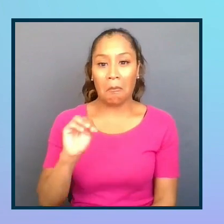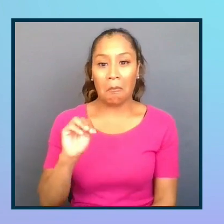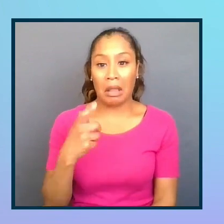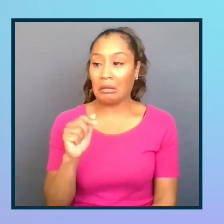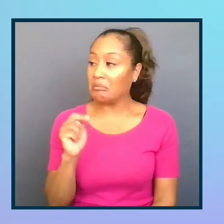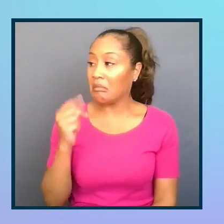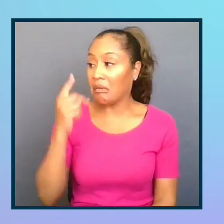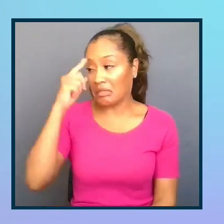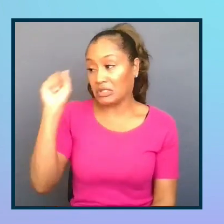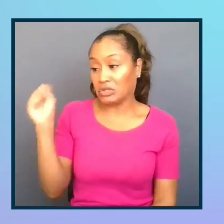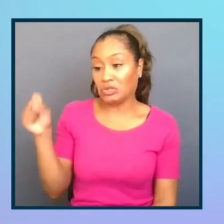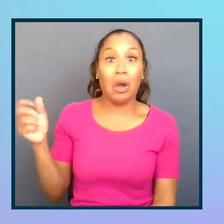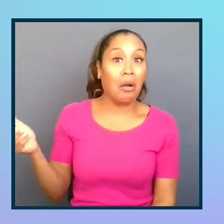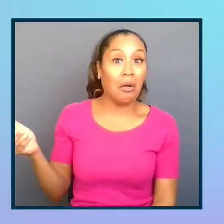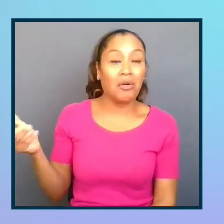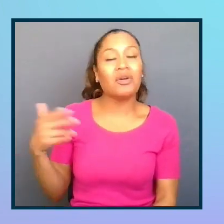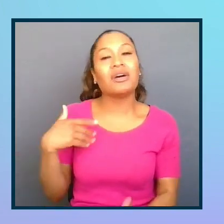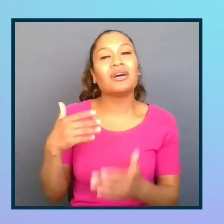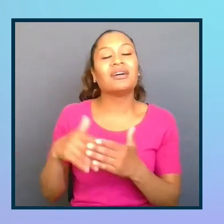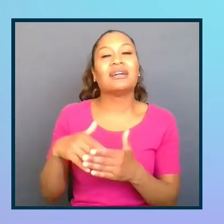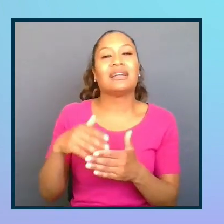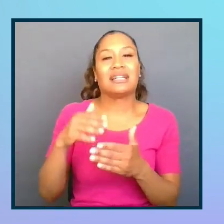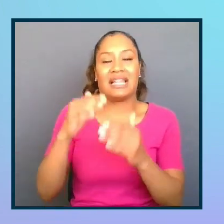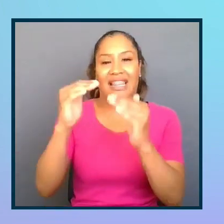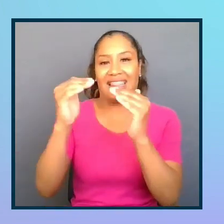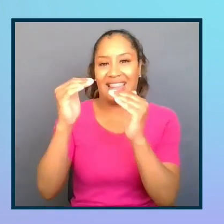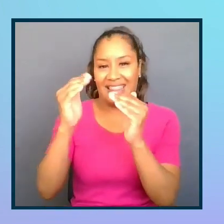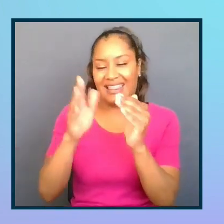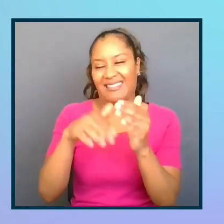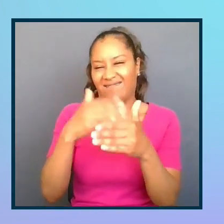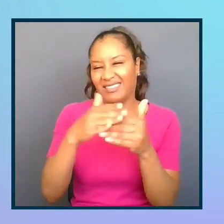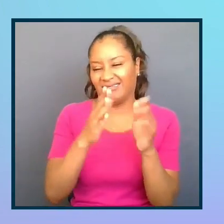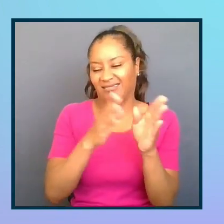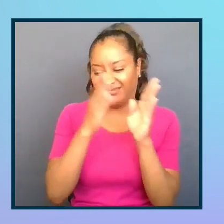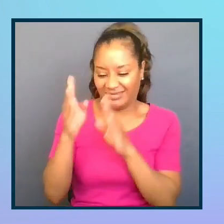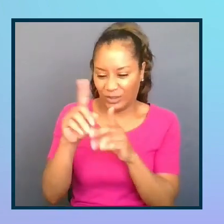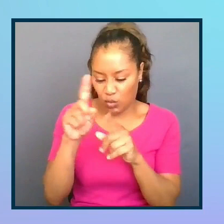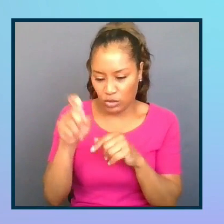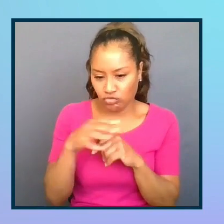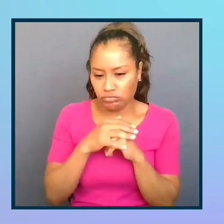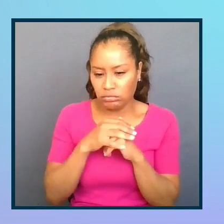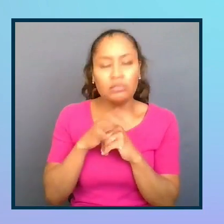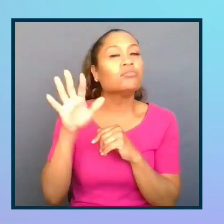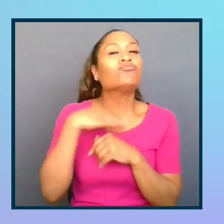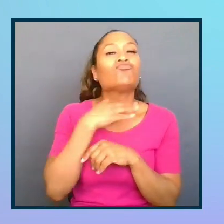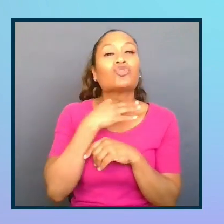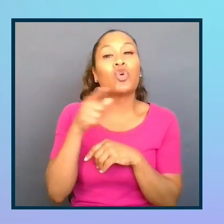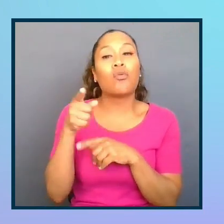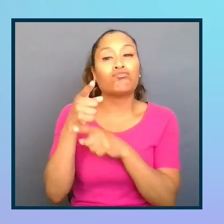Moving on to the next question, how regularly do you review your defined standards